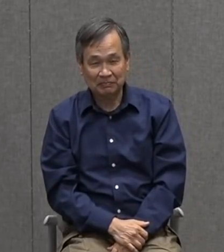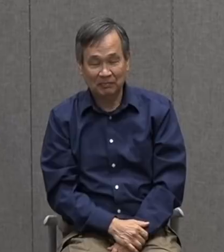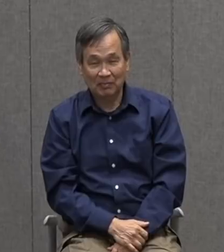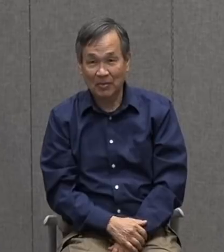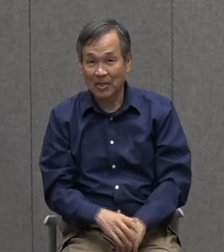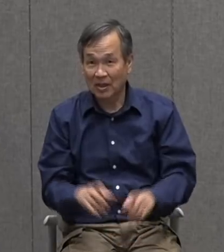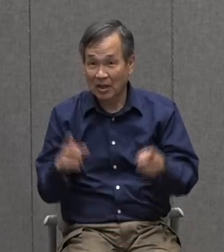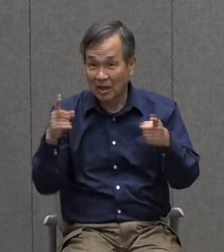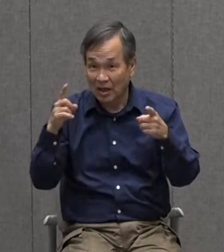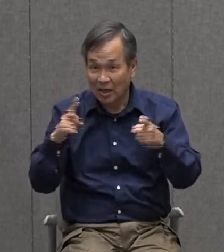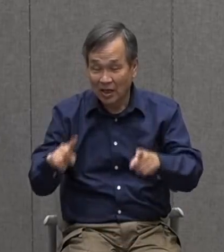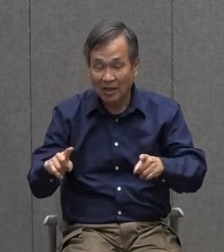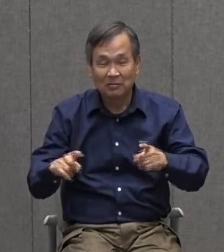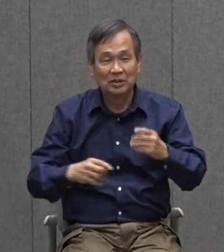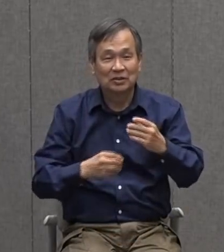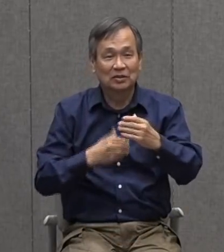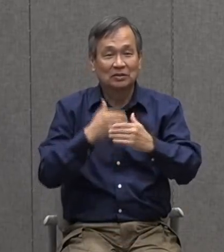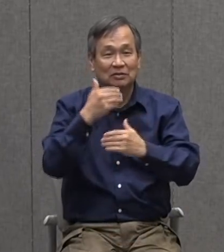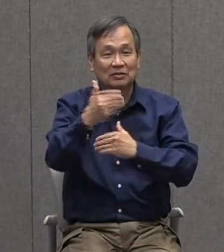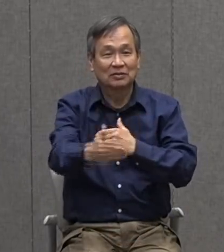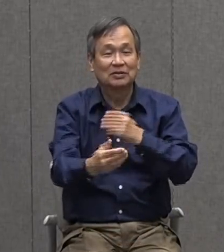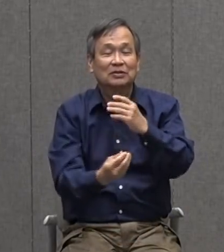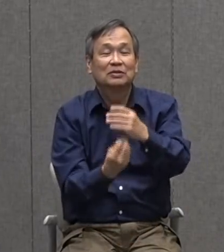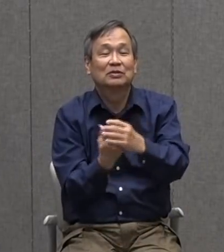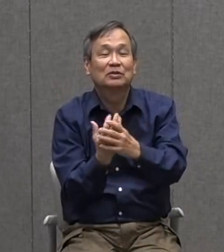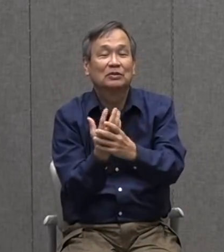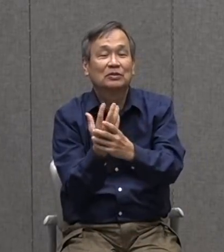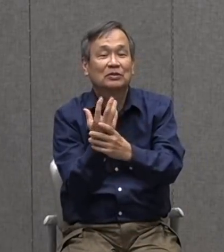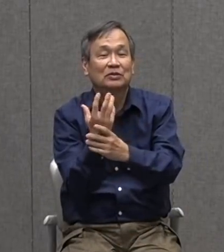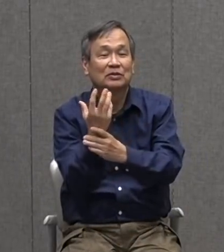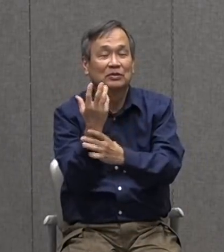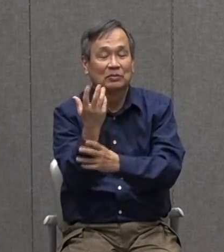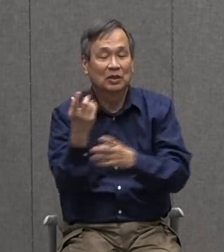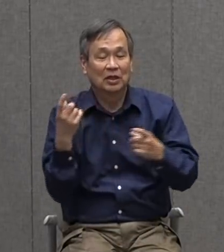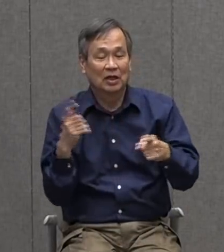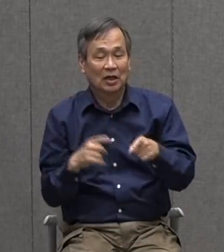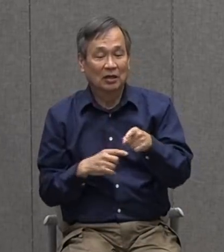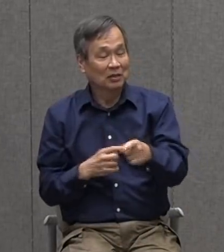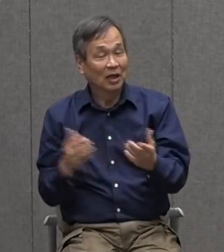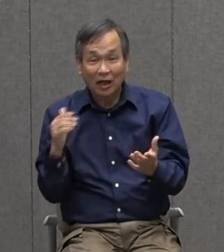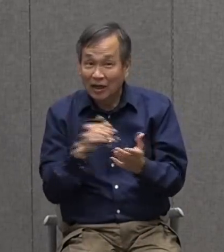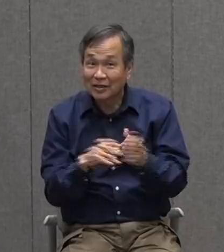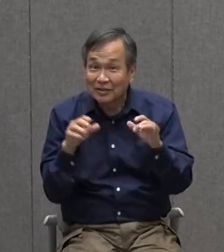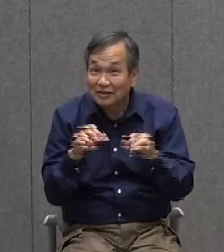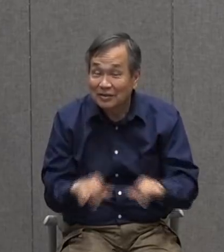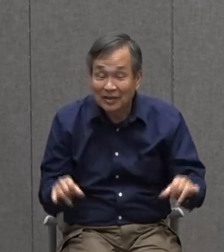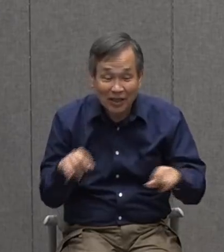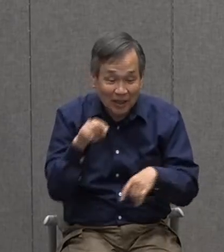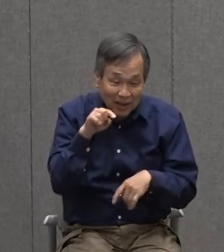The next spring came just as before, one tiny plant grew from the seed Jack had buried.